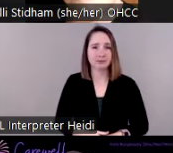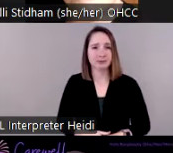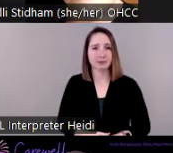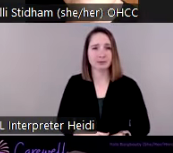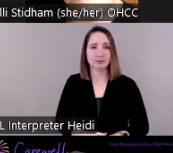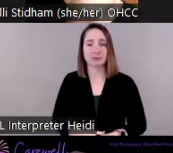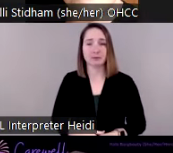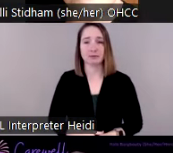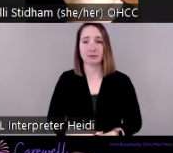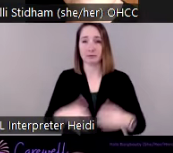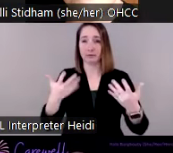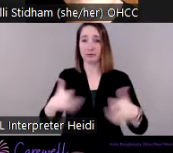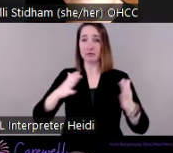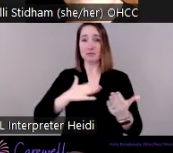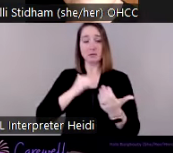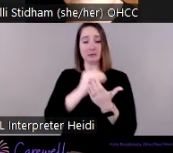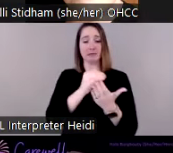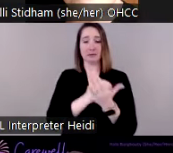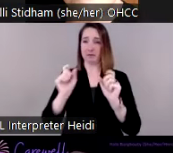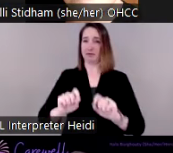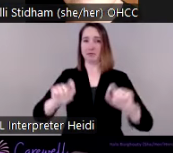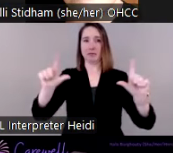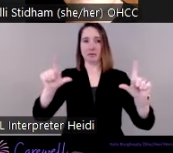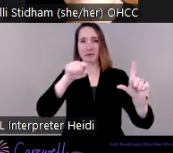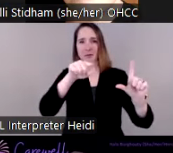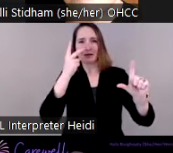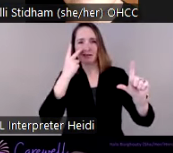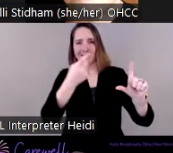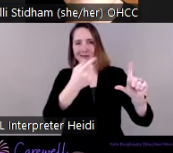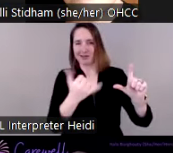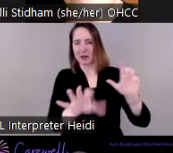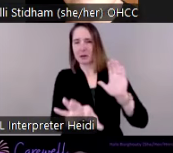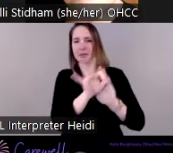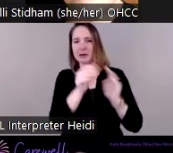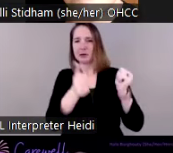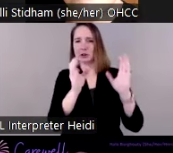Once you're in my courses here, you can